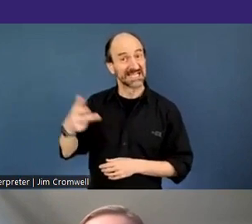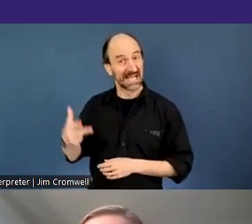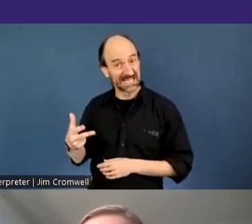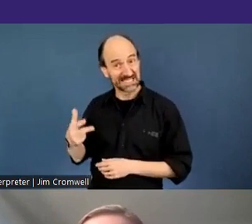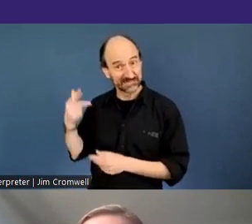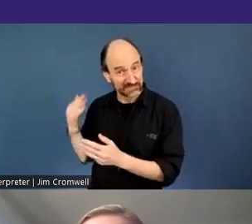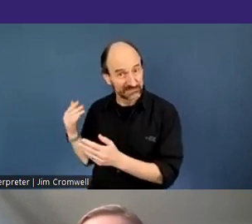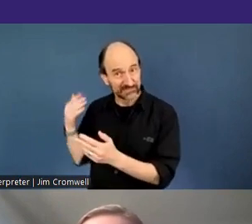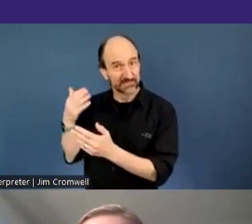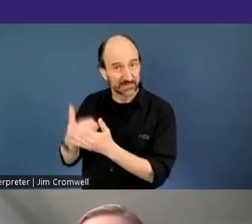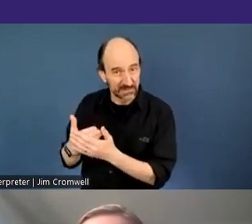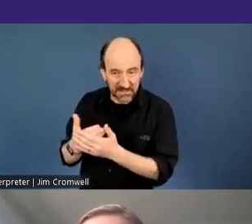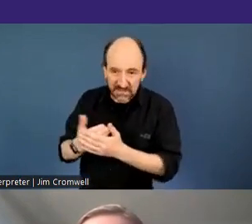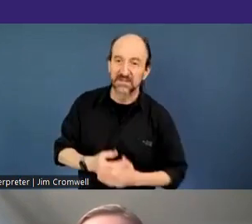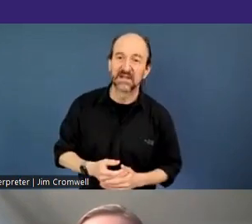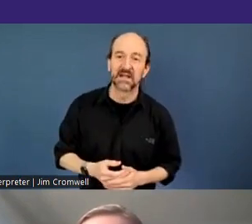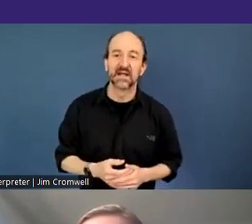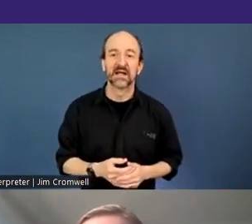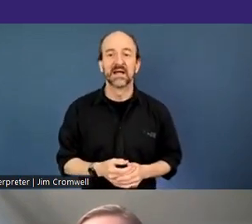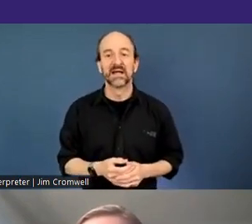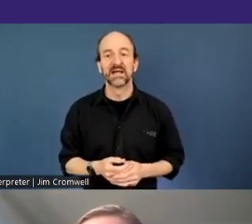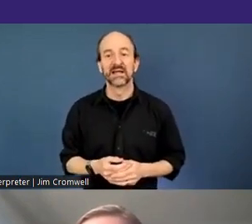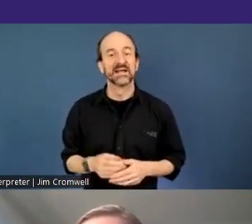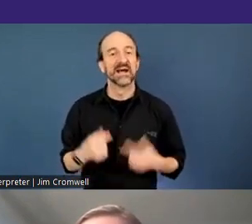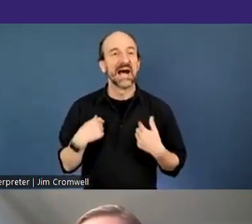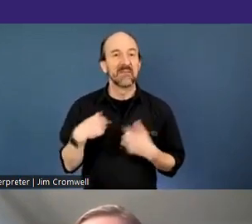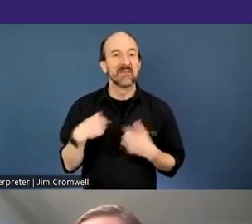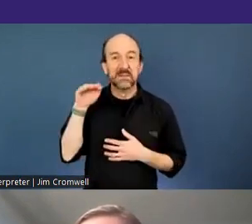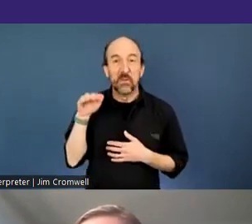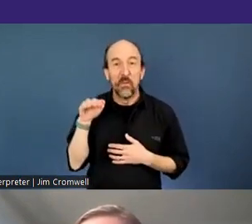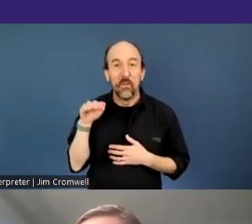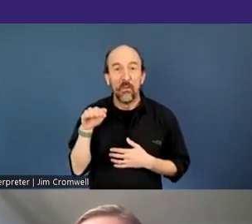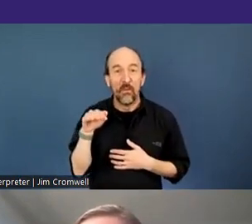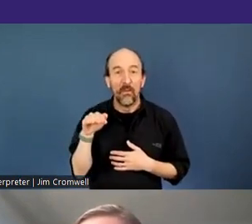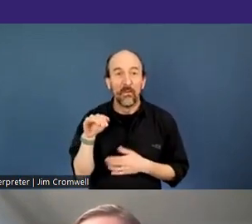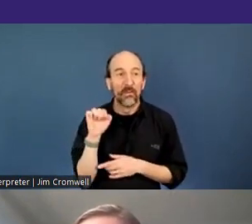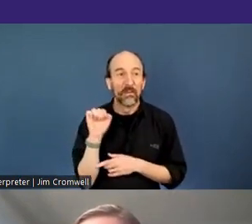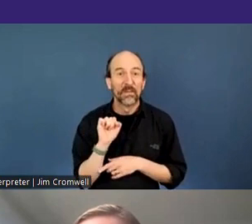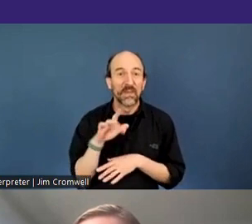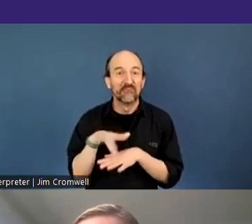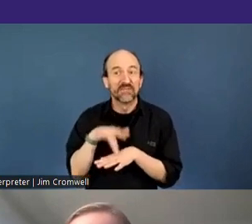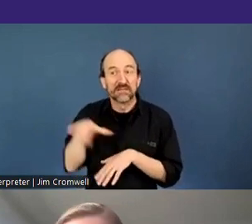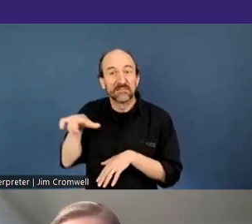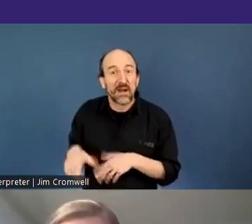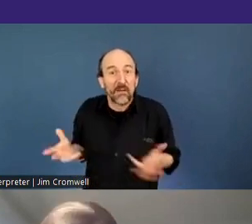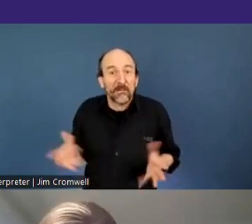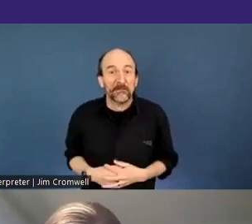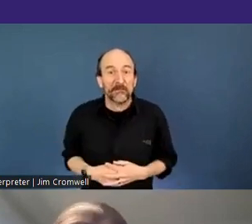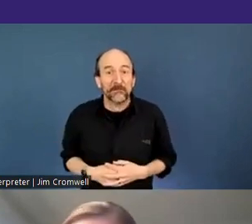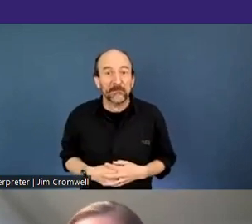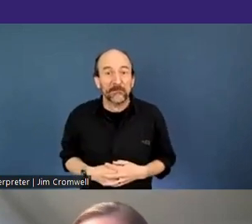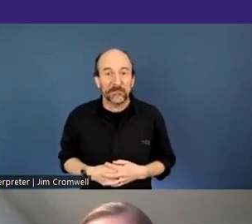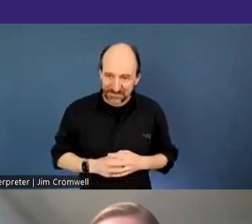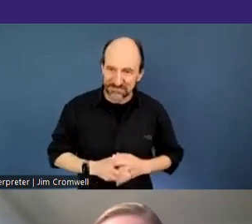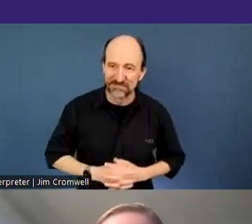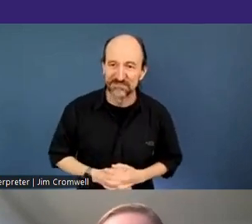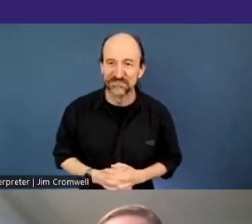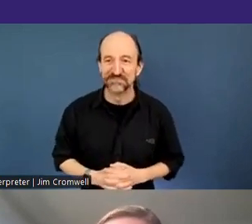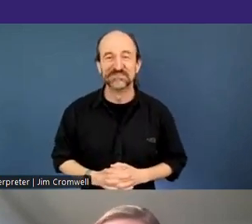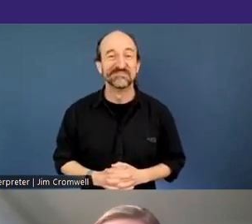I'm a tiny Philippina!